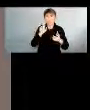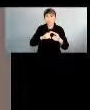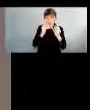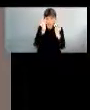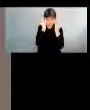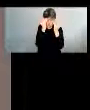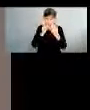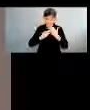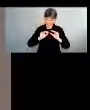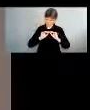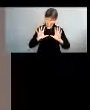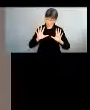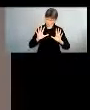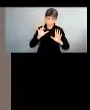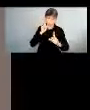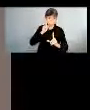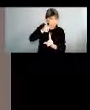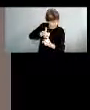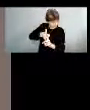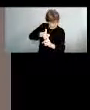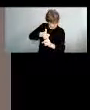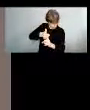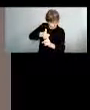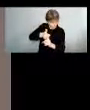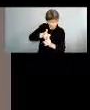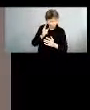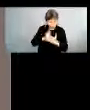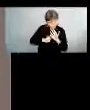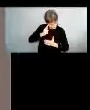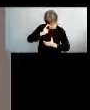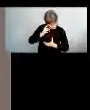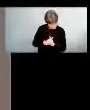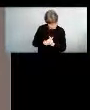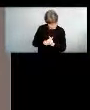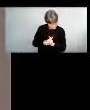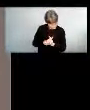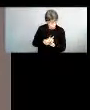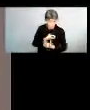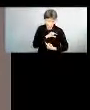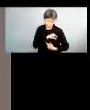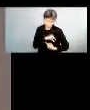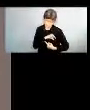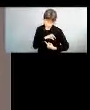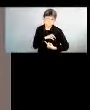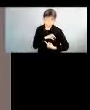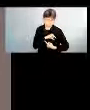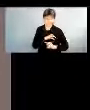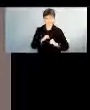for yourself of what you believe constitutes quality of your artistic work within the context